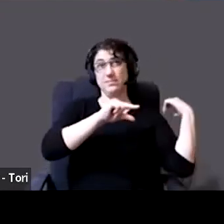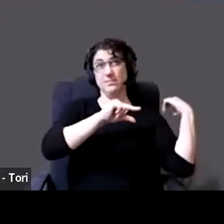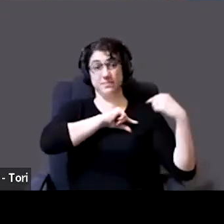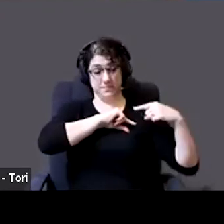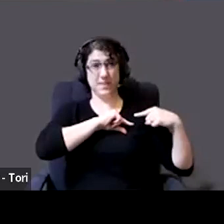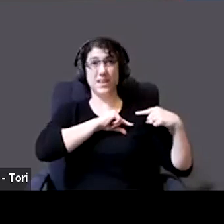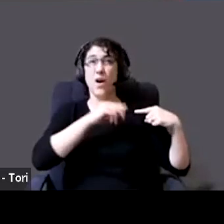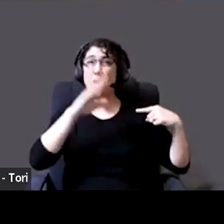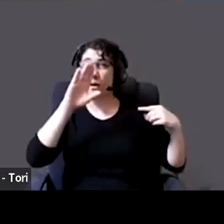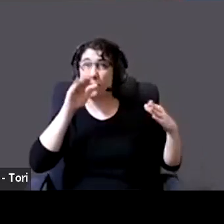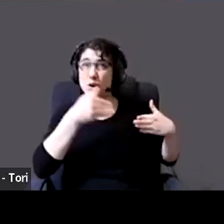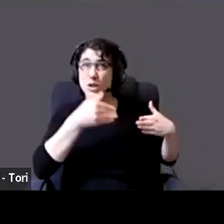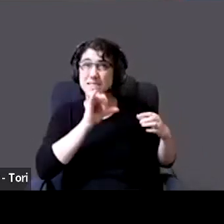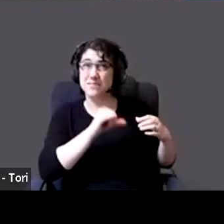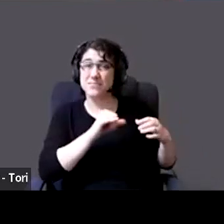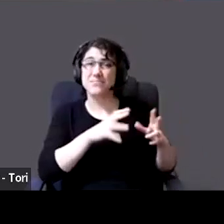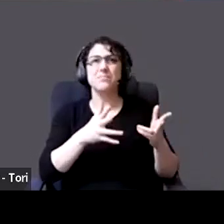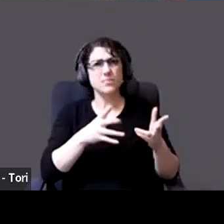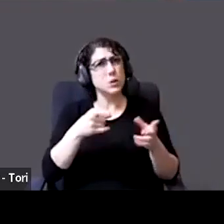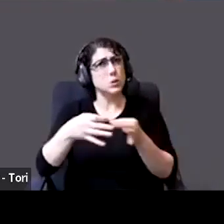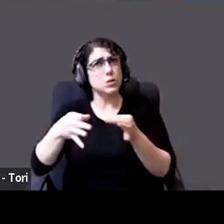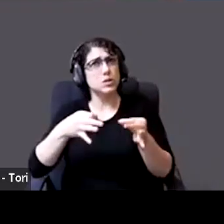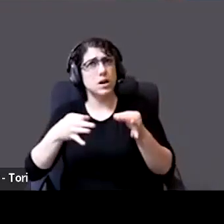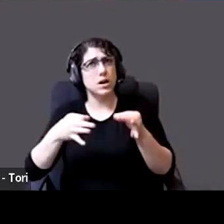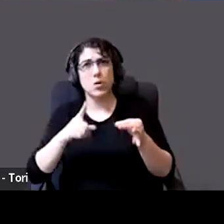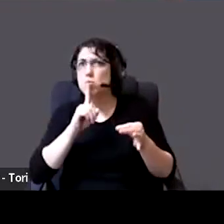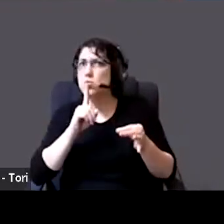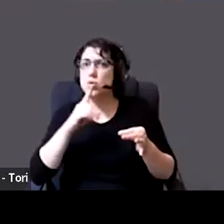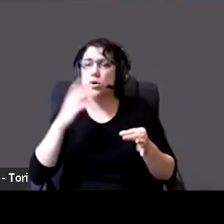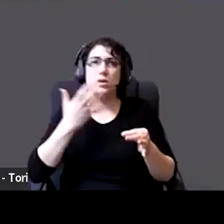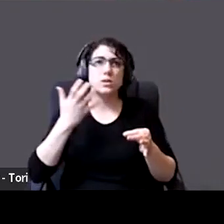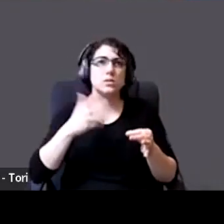what you've described is foundational. You -- without the standards, you're not going to get anywhere. Yes. Yes.